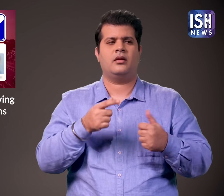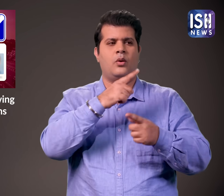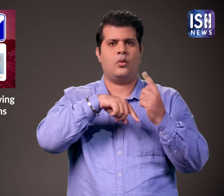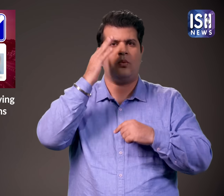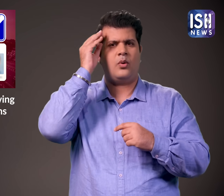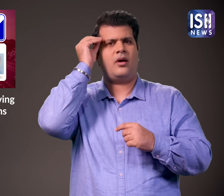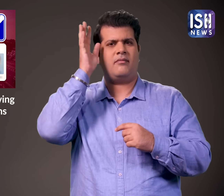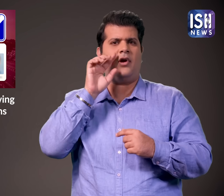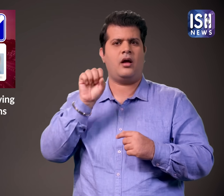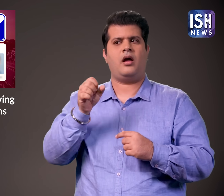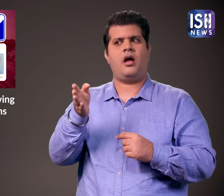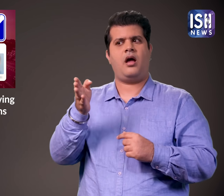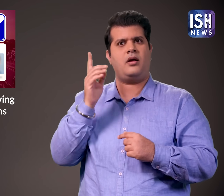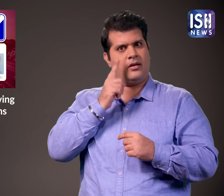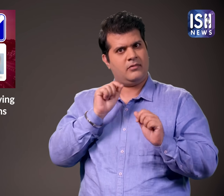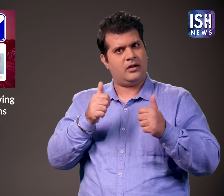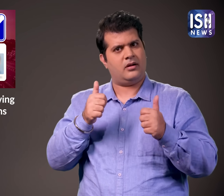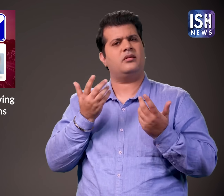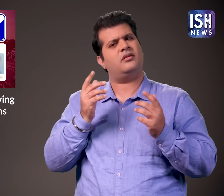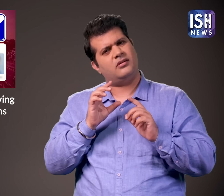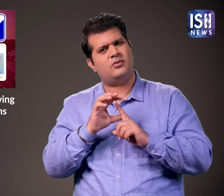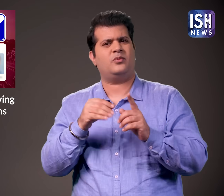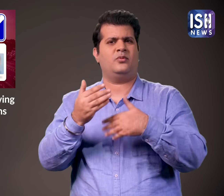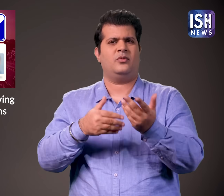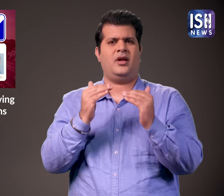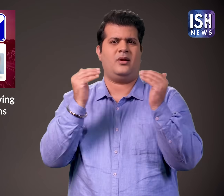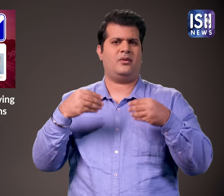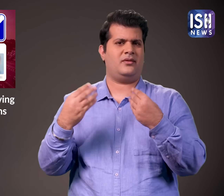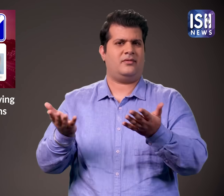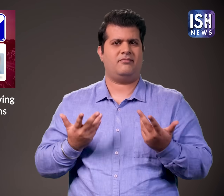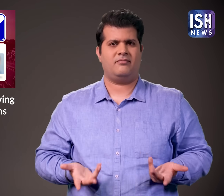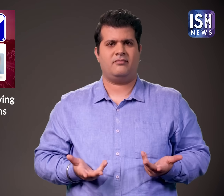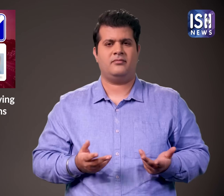This will help identify driver is Deaf. This will foster equality.